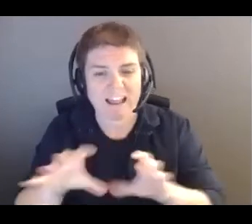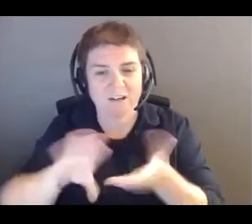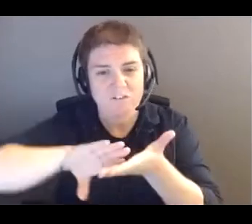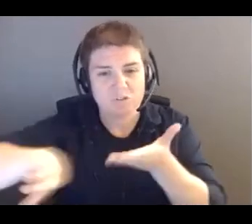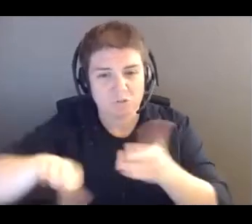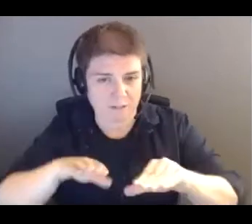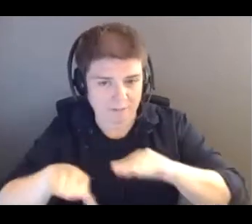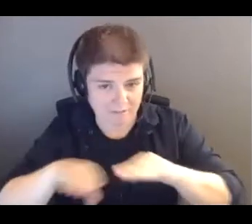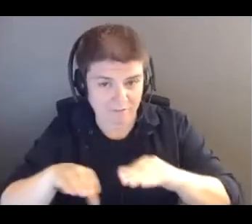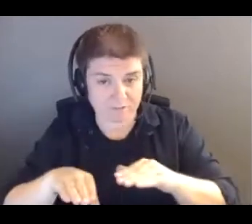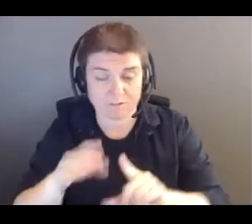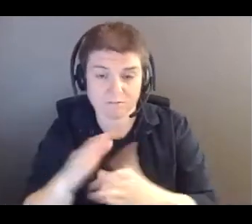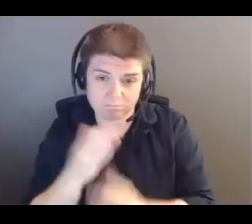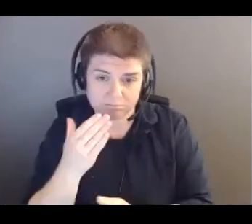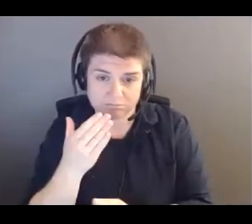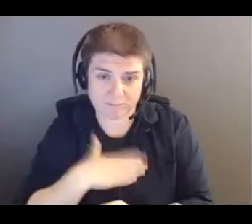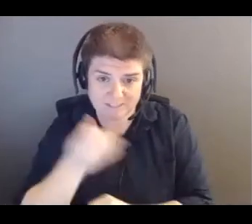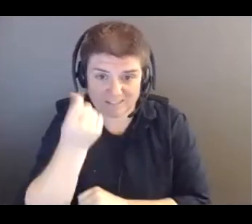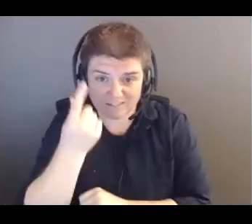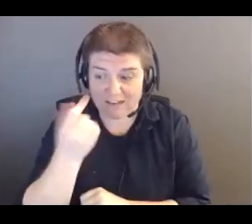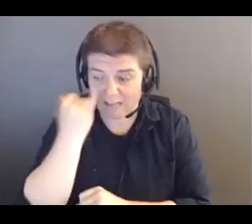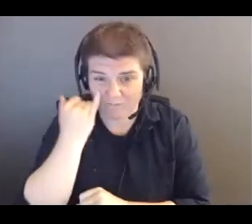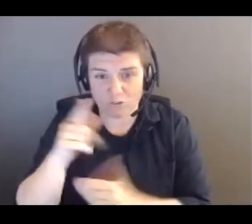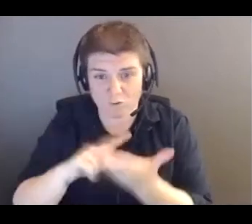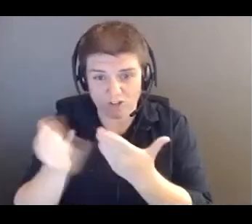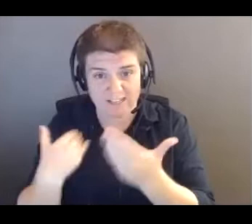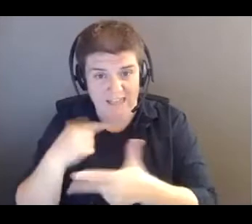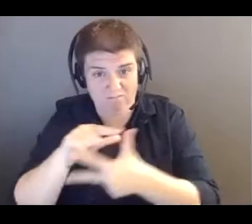be aware that applications or projects that contain this will not be accepted or moved